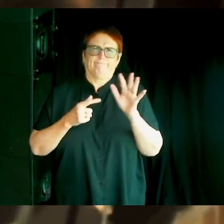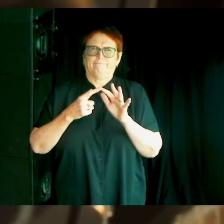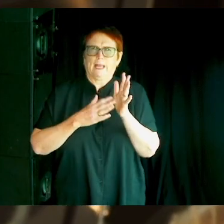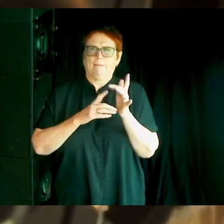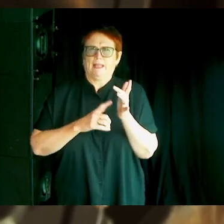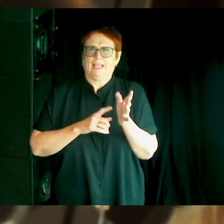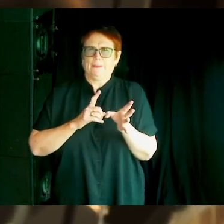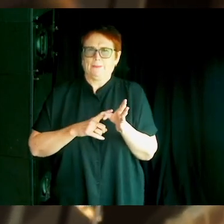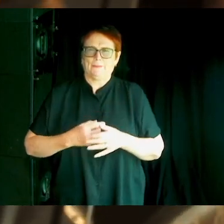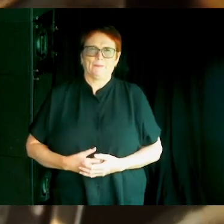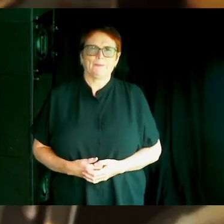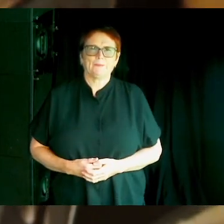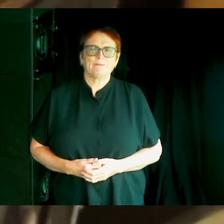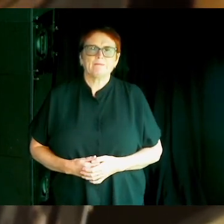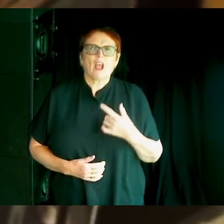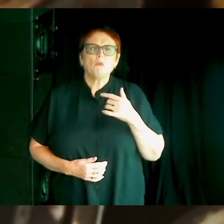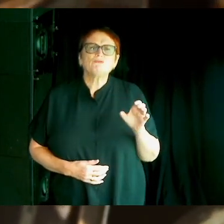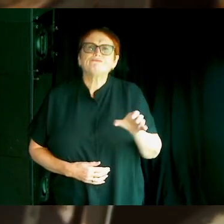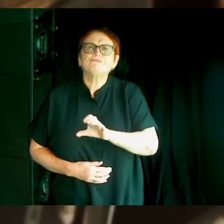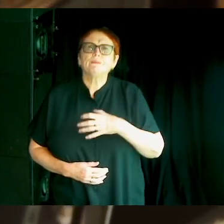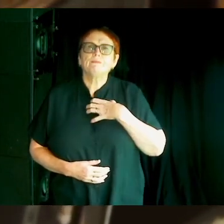I will add some more spices for you because I want to see you cry